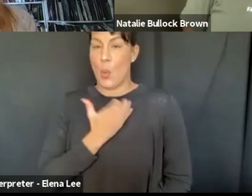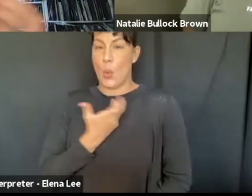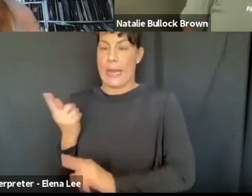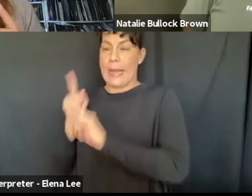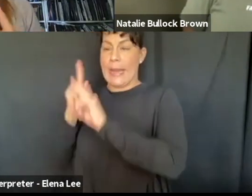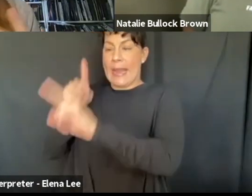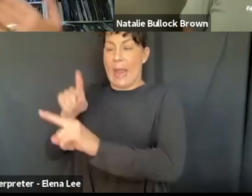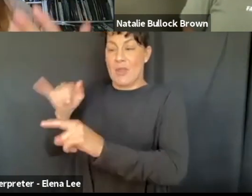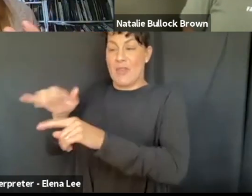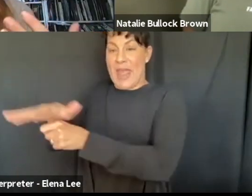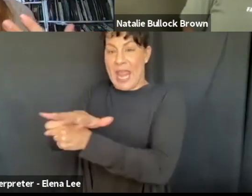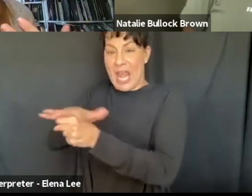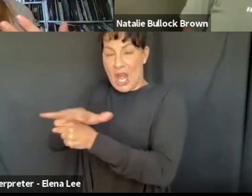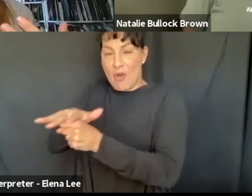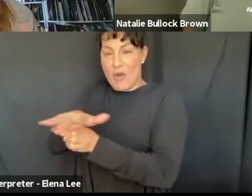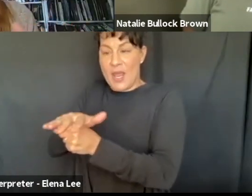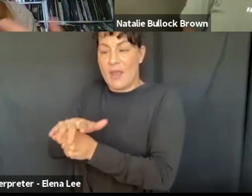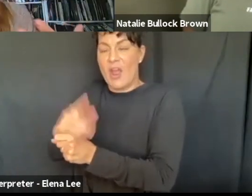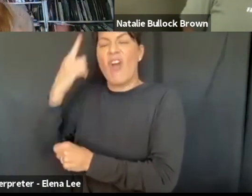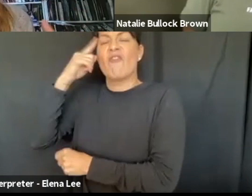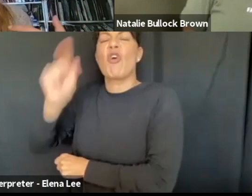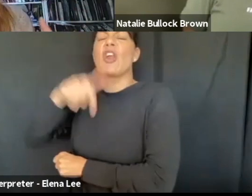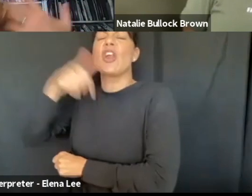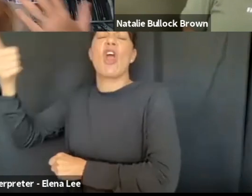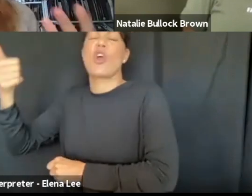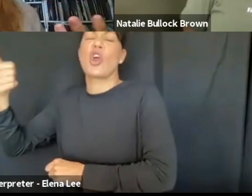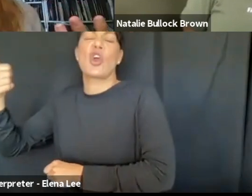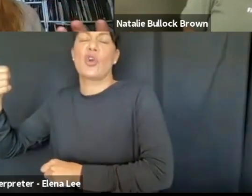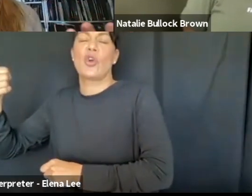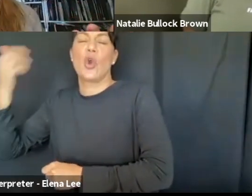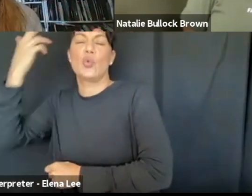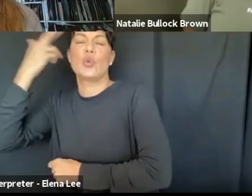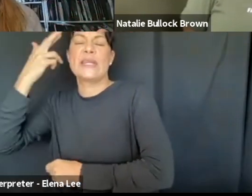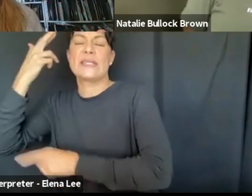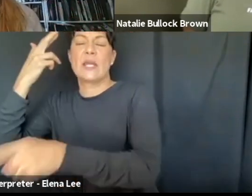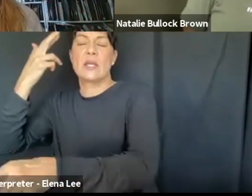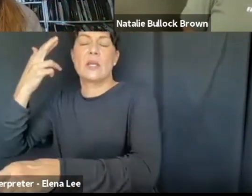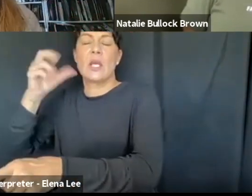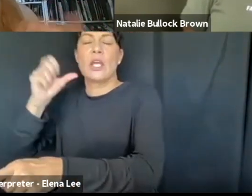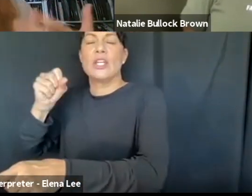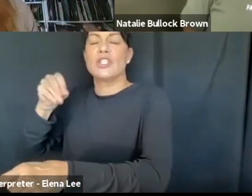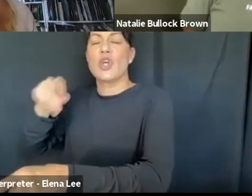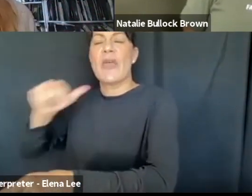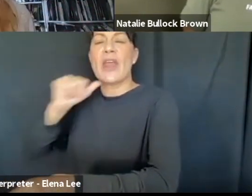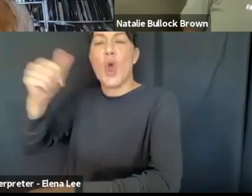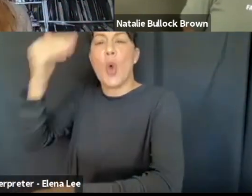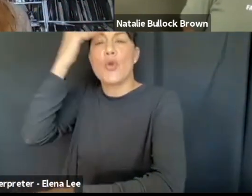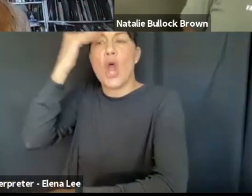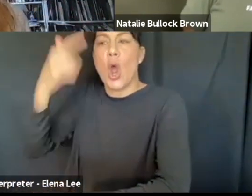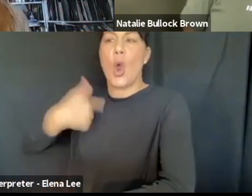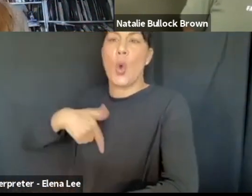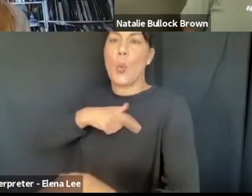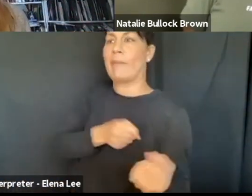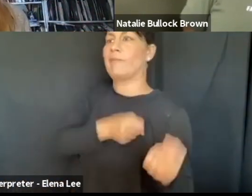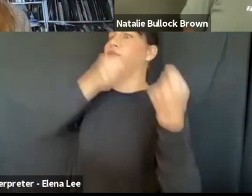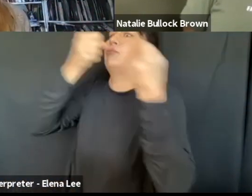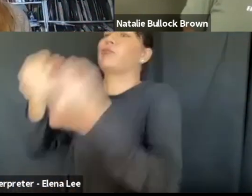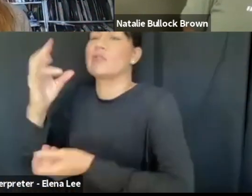to make them not feel, as I said, if they know we've driven for hours to see them, they might feel obliged to actually give us an interview.